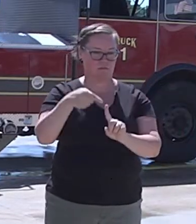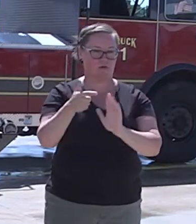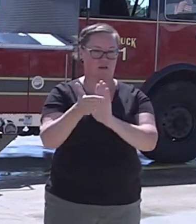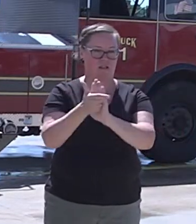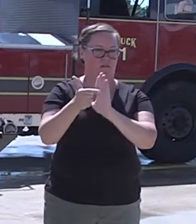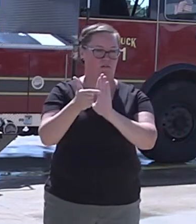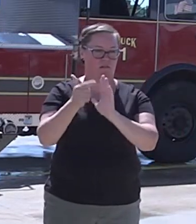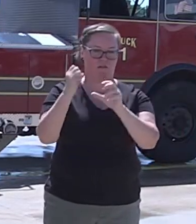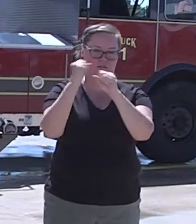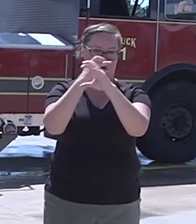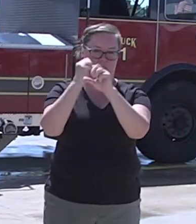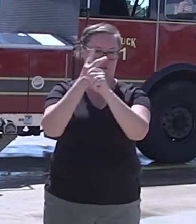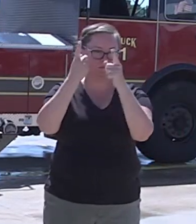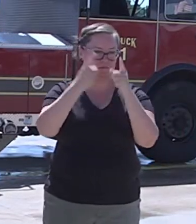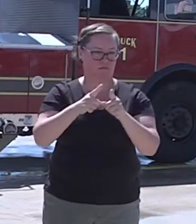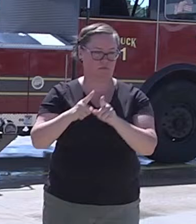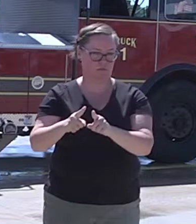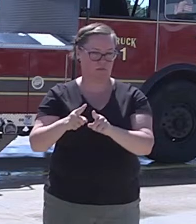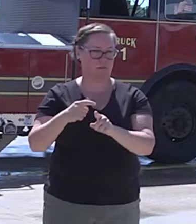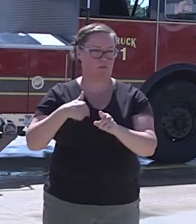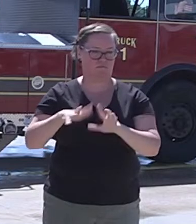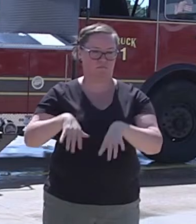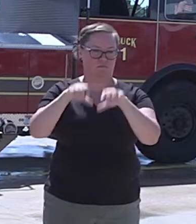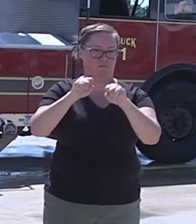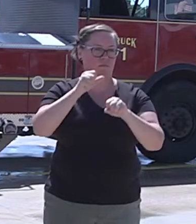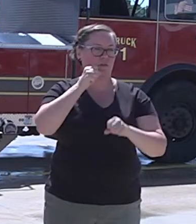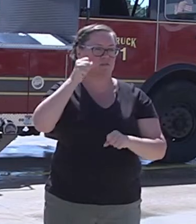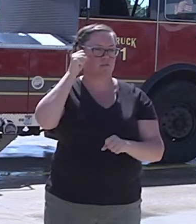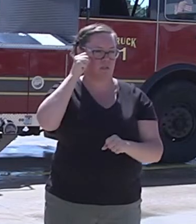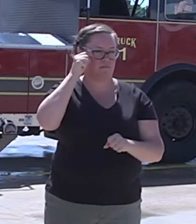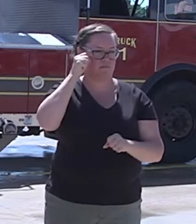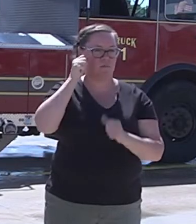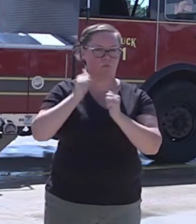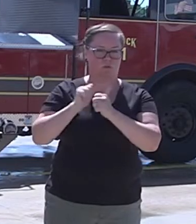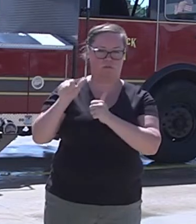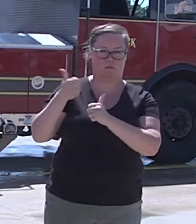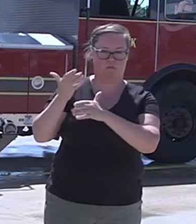investigation that uh we undertook yesterday along with our partners at the witcho fire